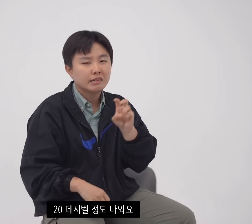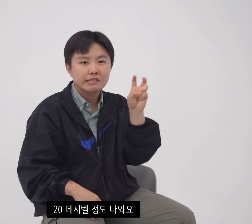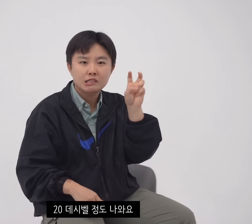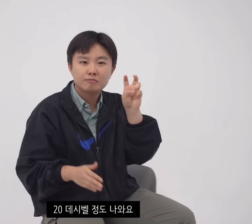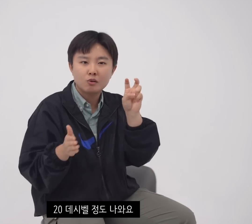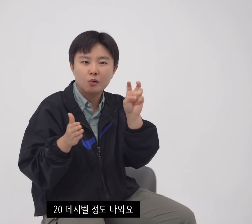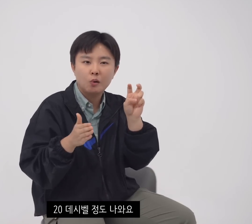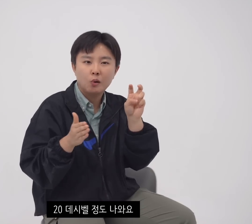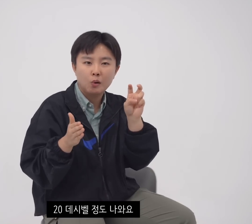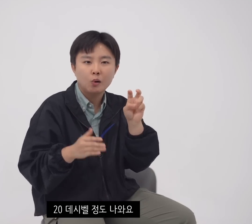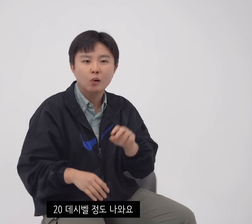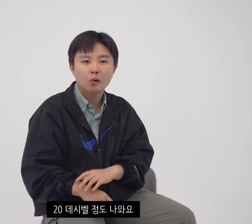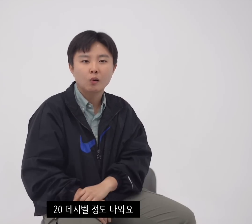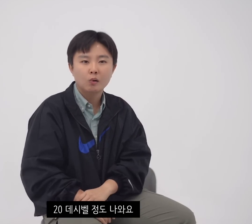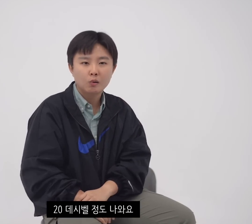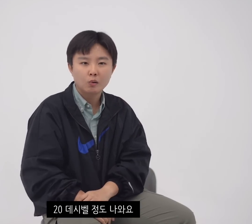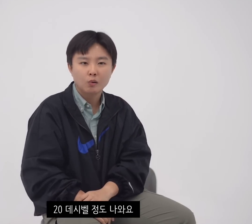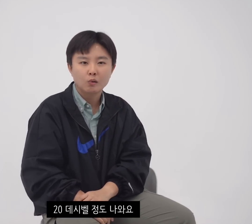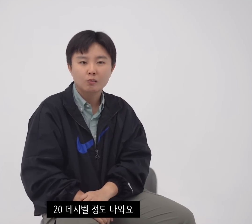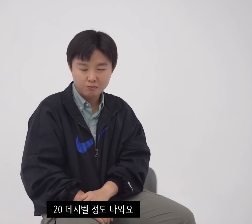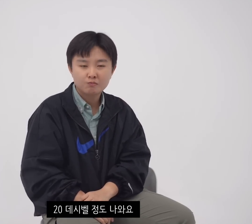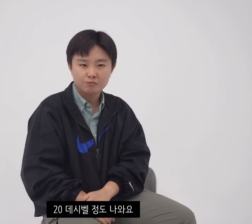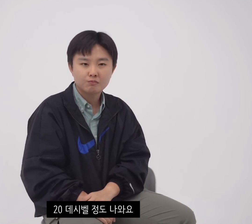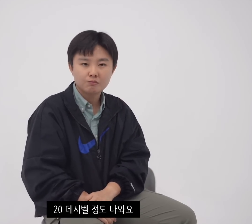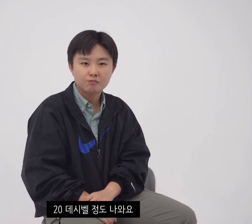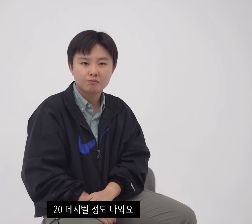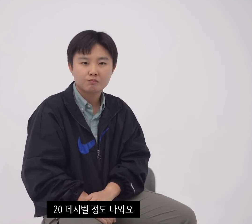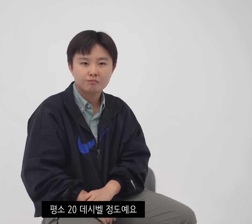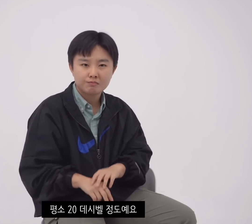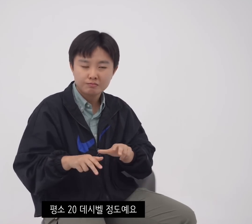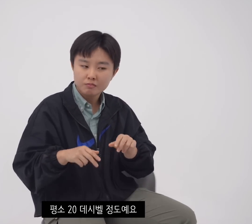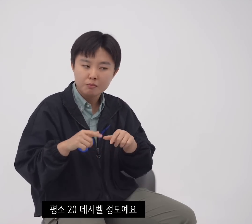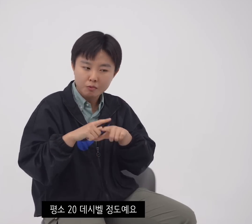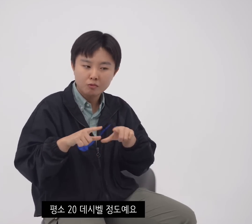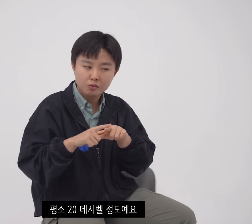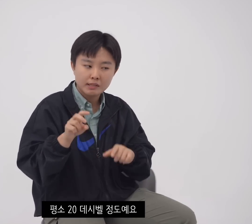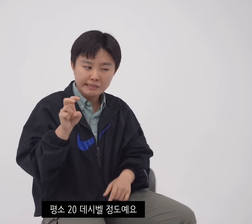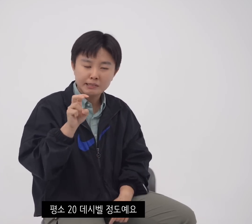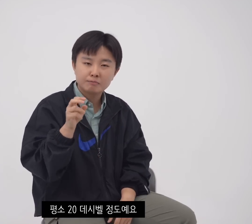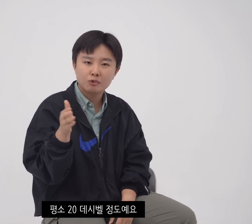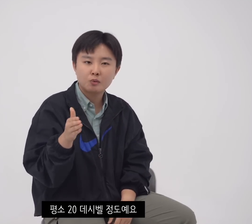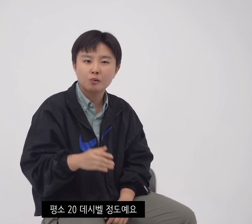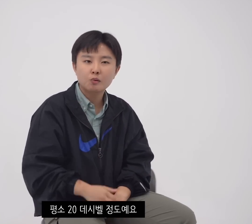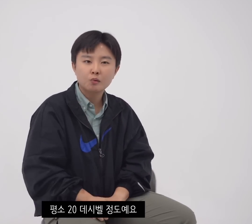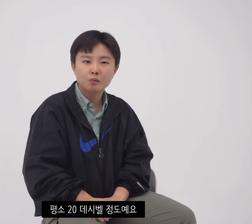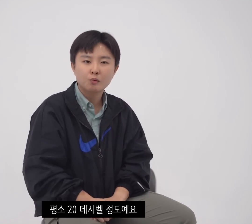it's around 20 decibels. Normally, it's around 20 decibels.